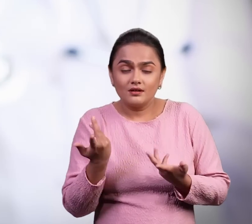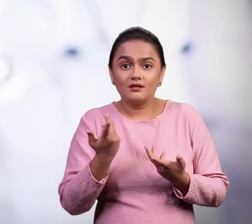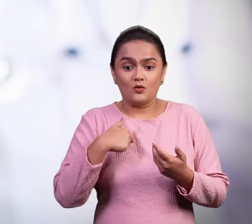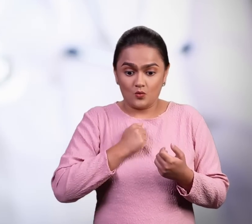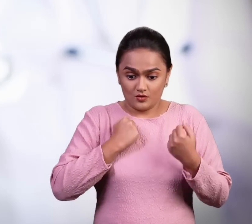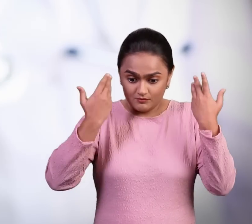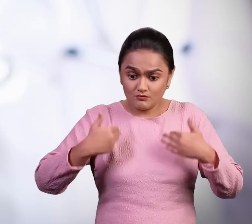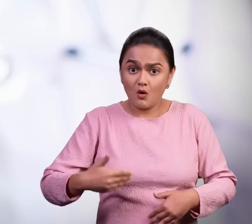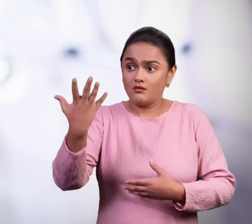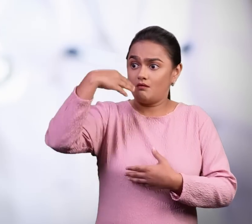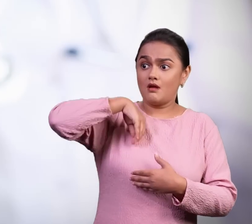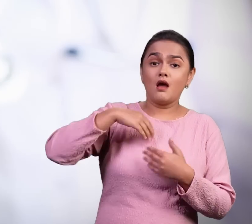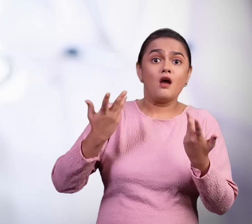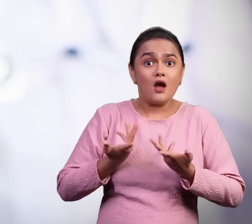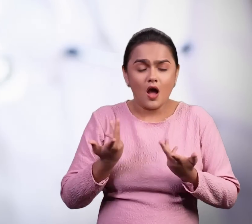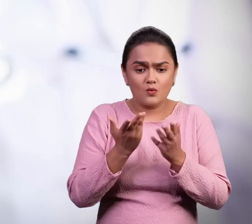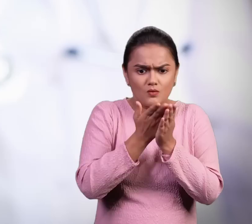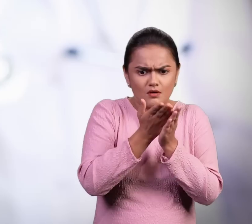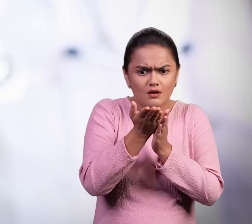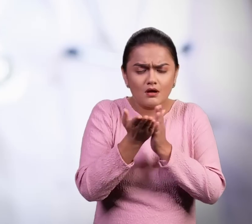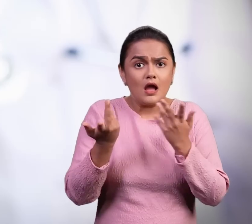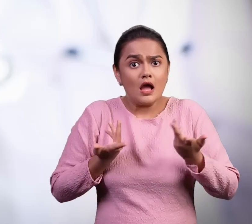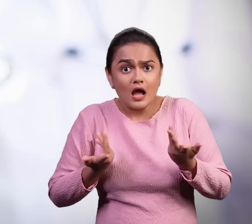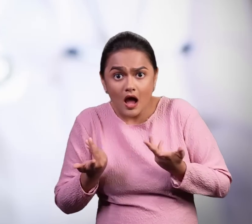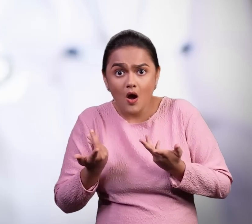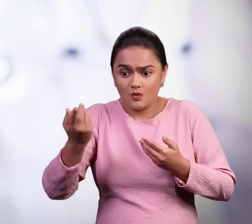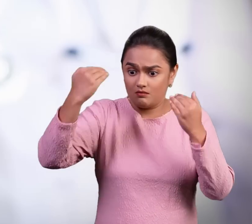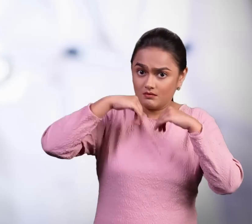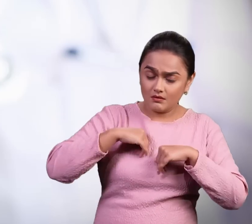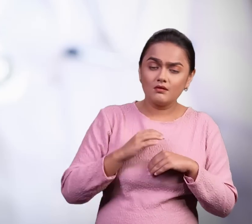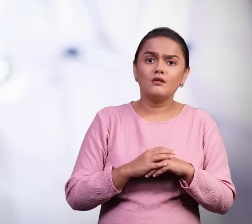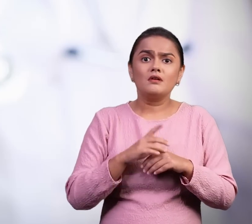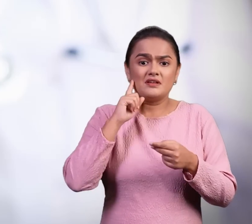how it is contracted,